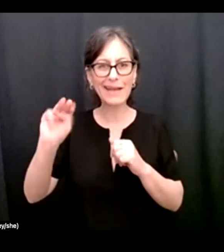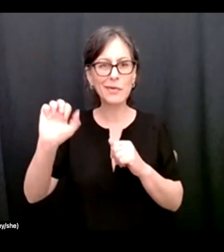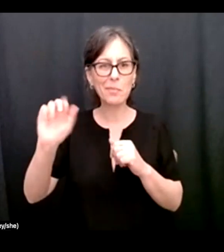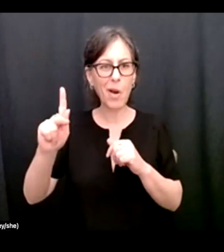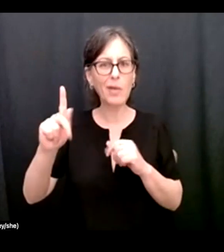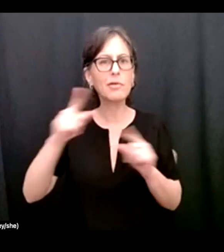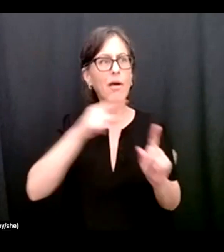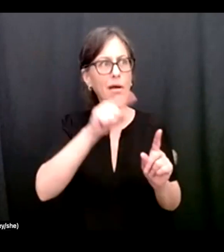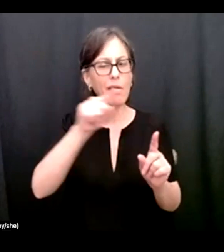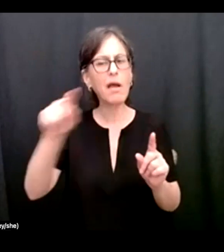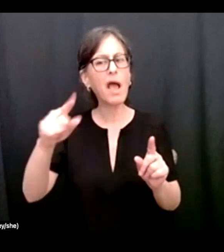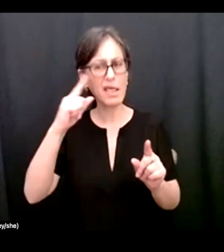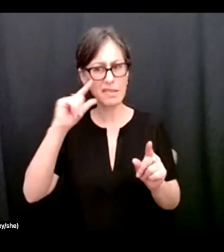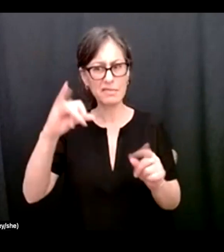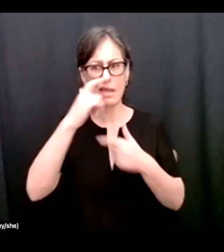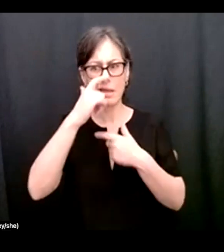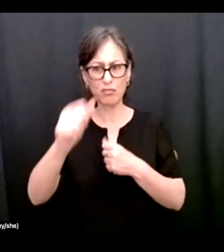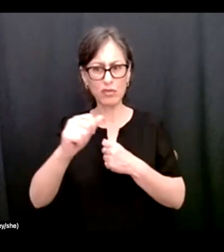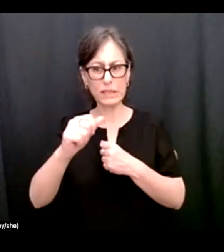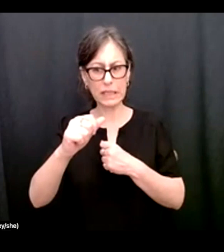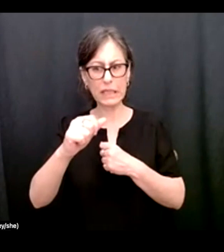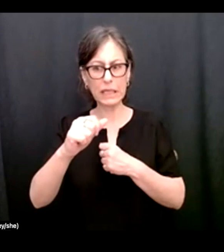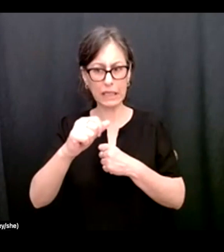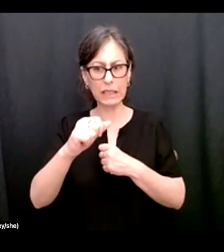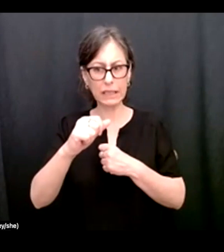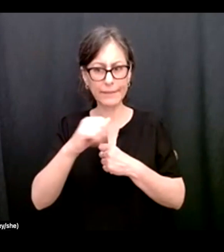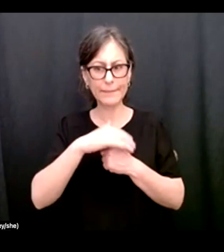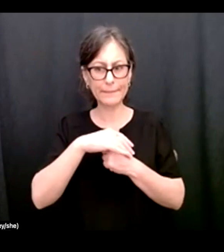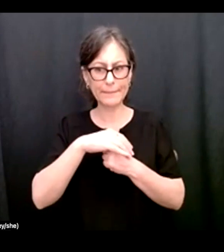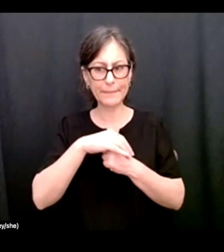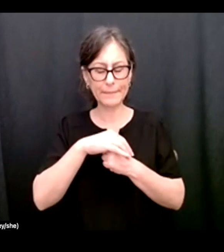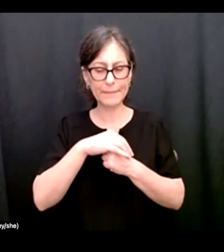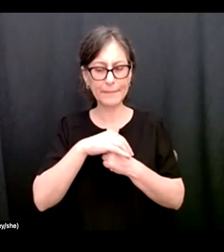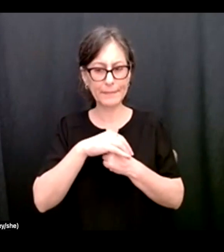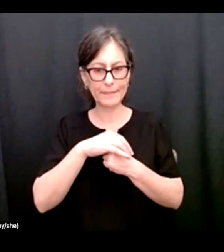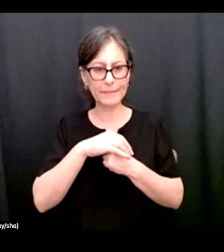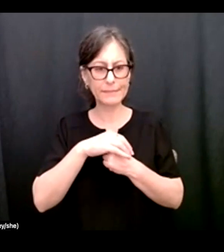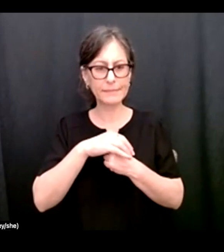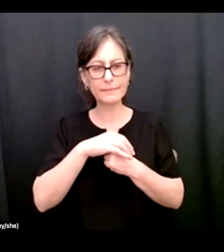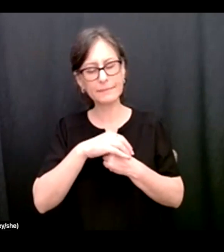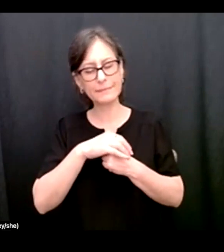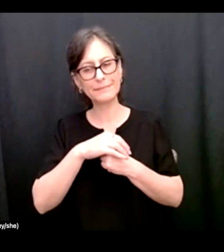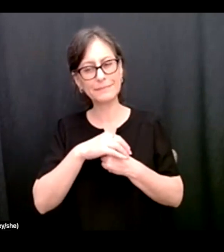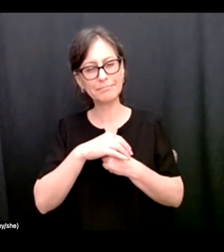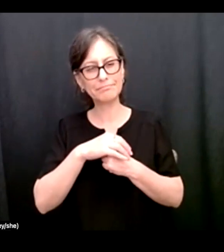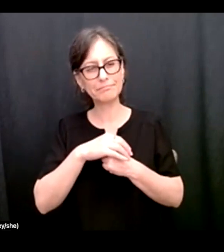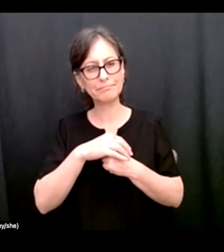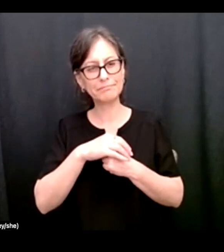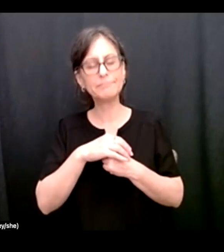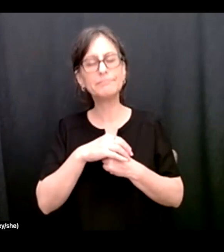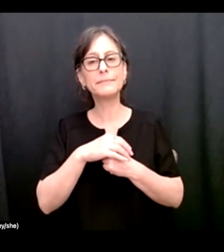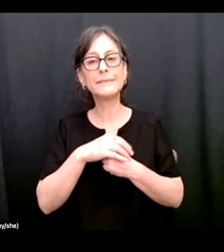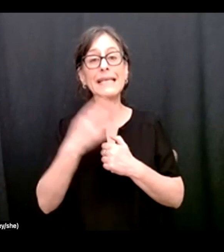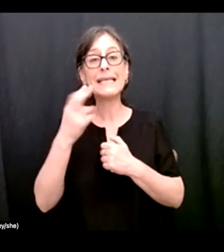which I thought was an interesting framing. I mean, he and O'Hara lived in a very different